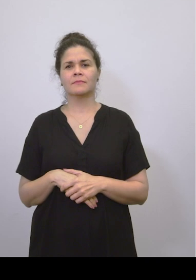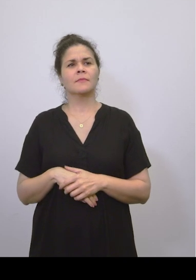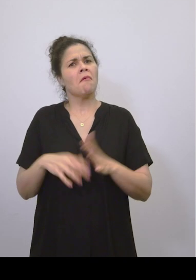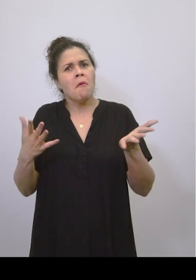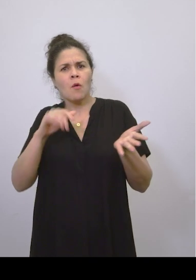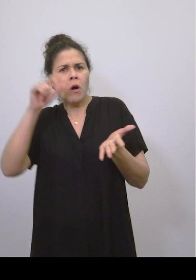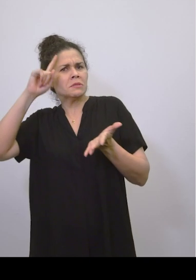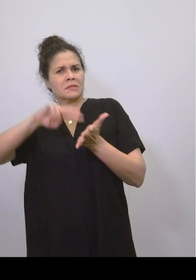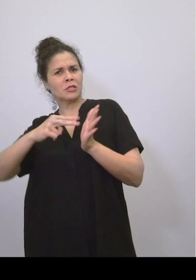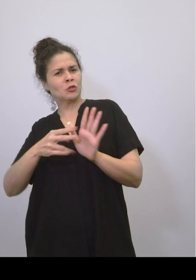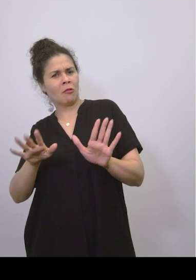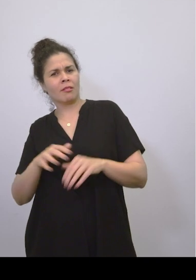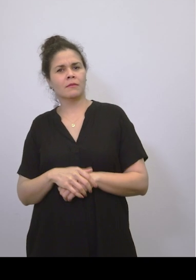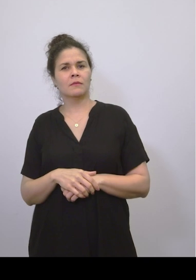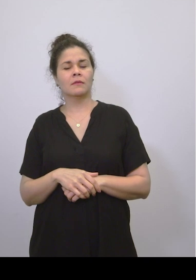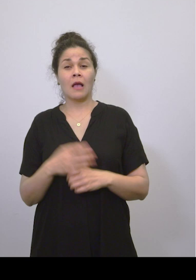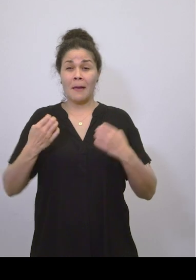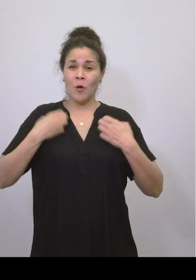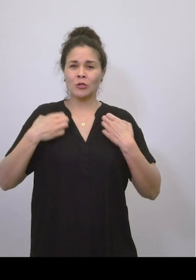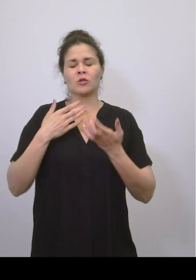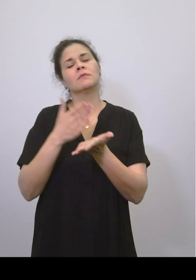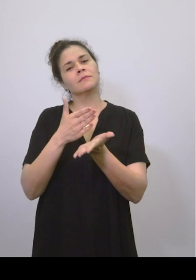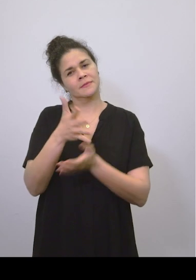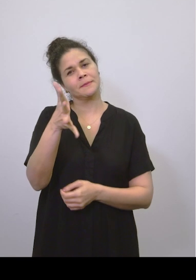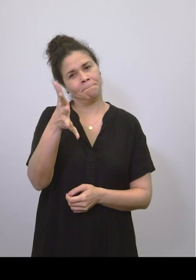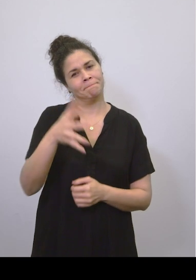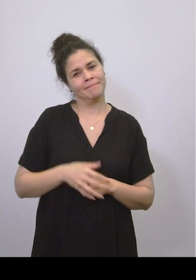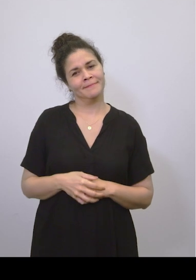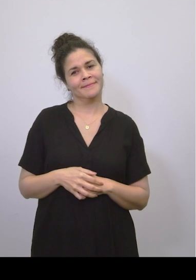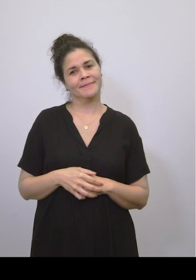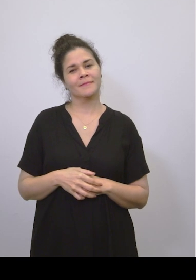“It wasn’t intentional.” “Stop getting emotional.”